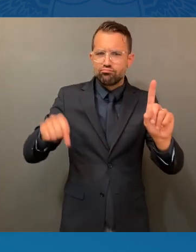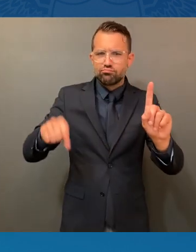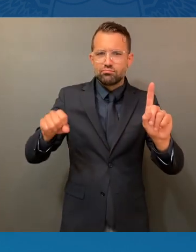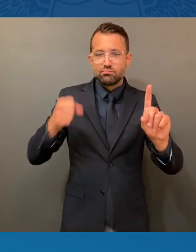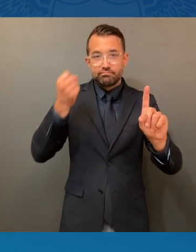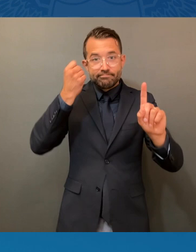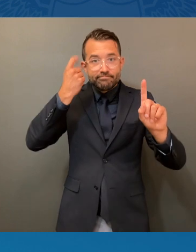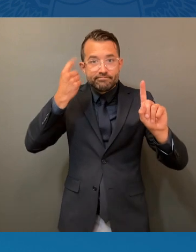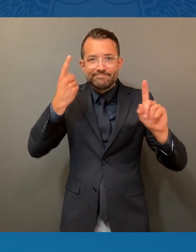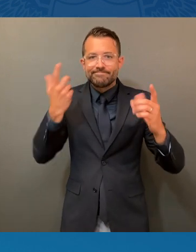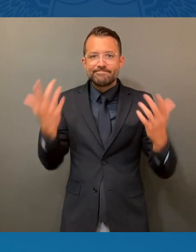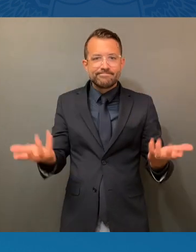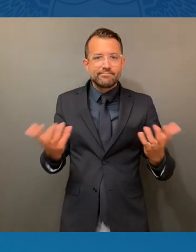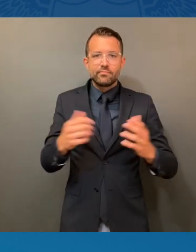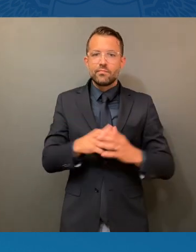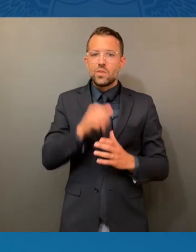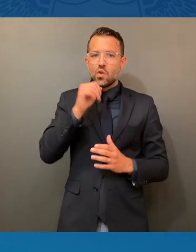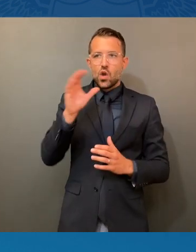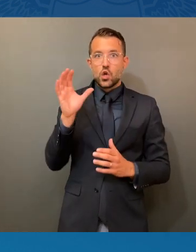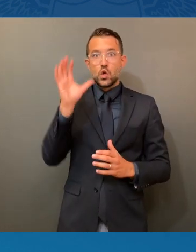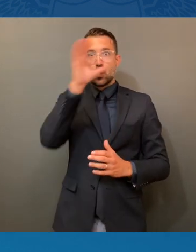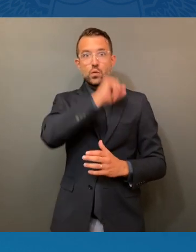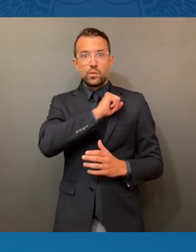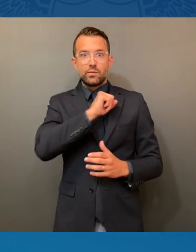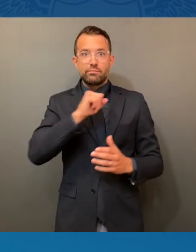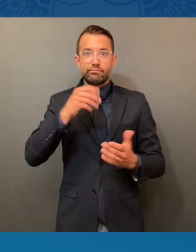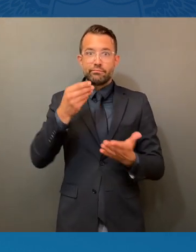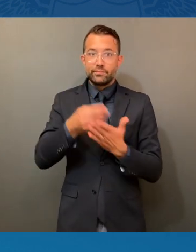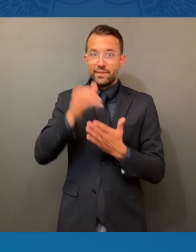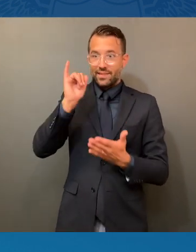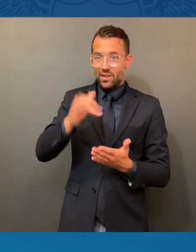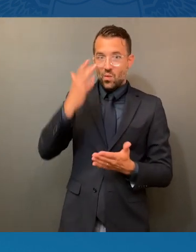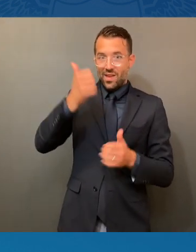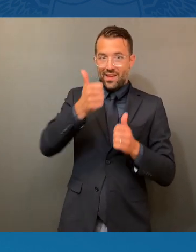because everyone should be treated equal, that they start out on equal footing.